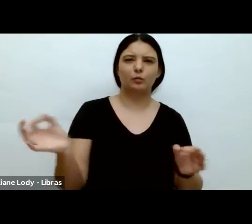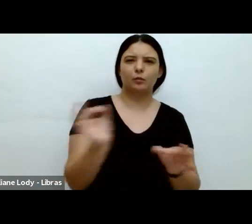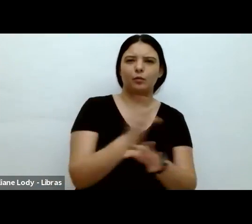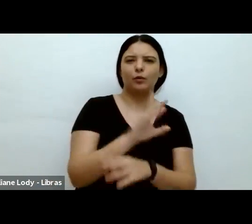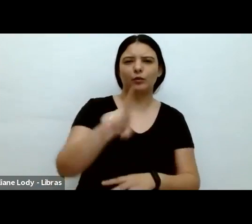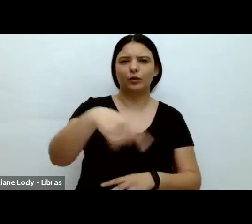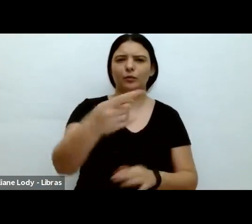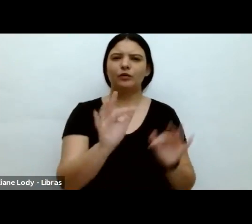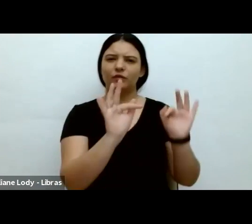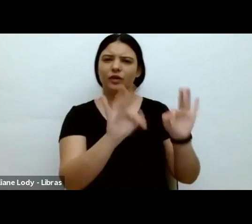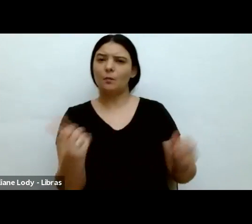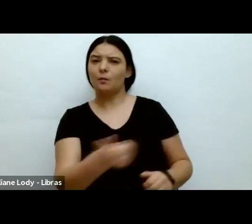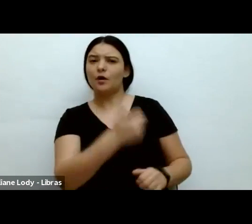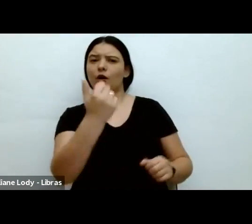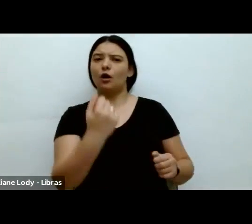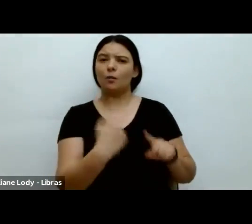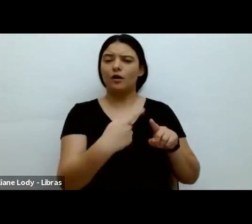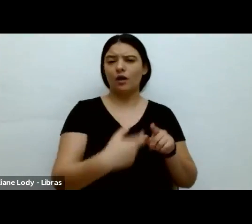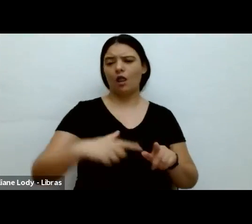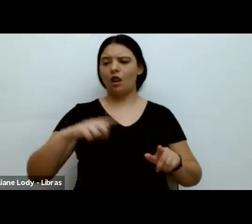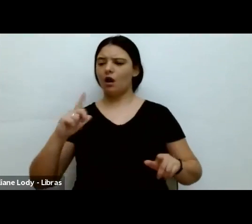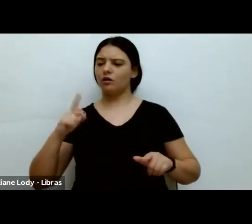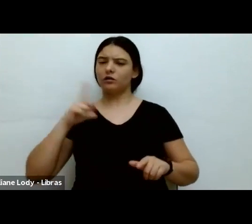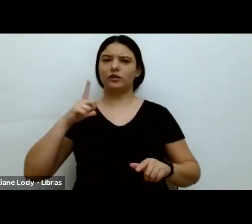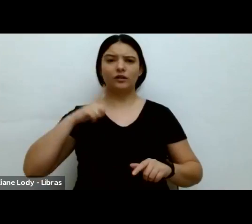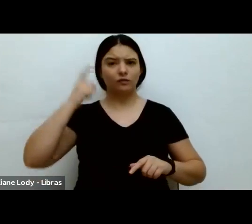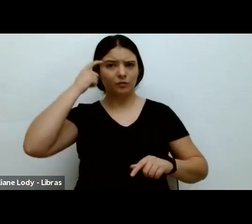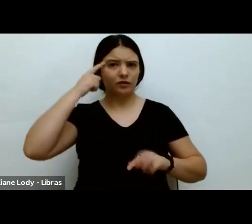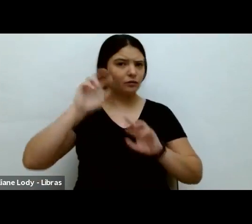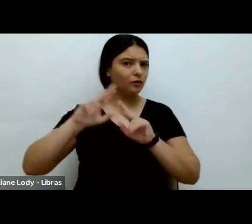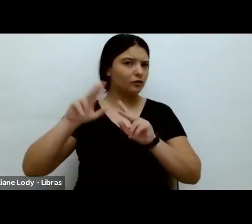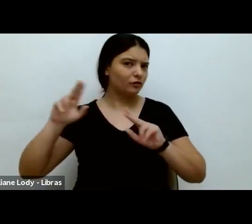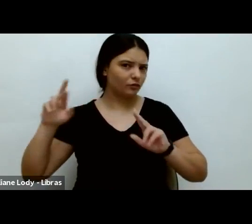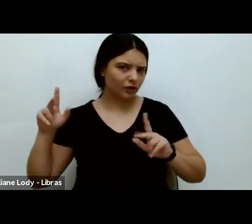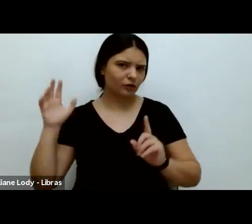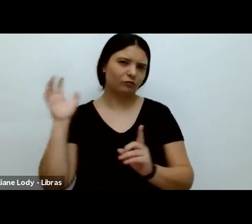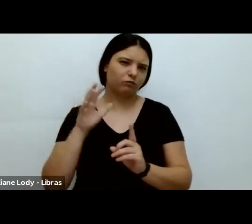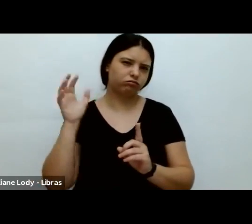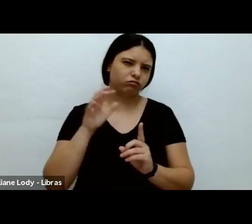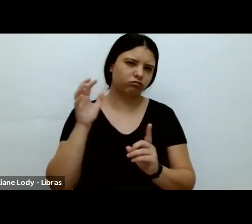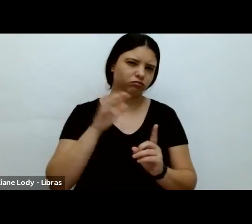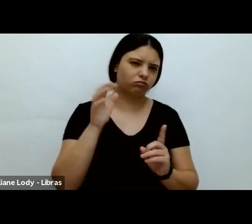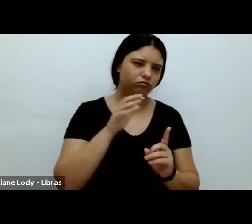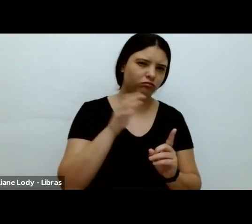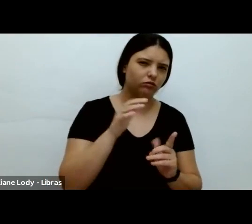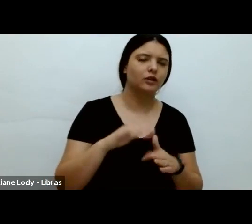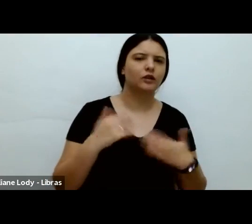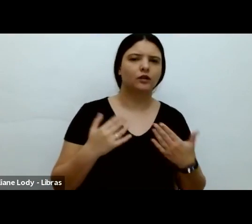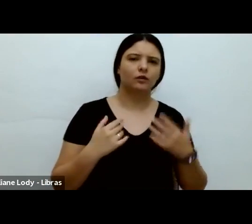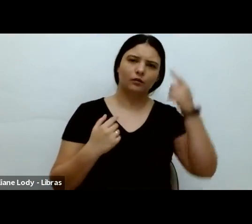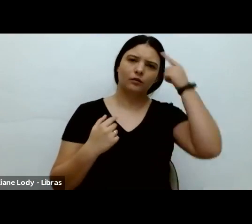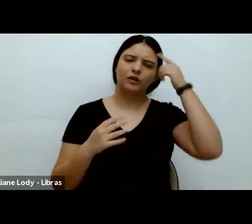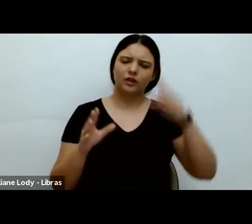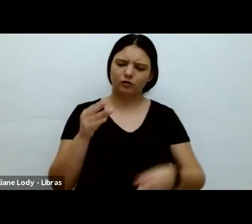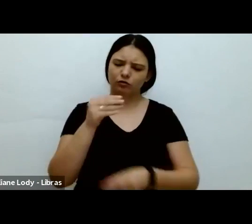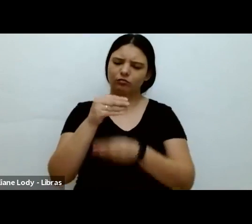So, definitely the. deeper place here. Even even even. the, the. compliment